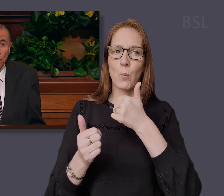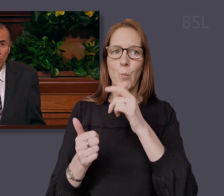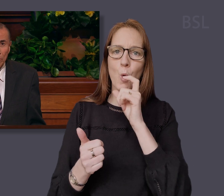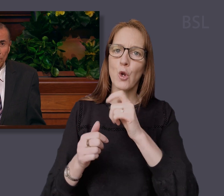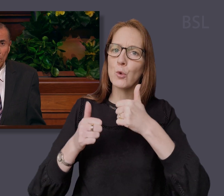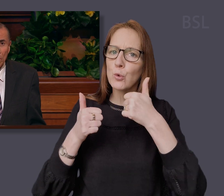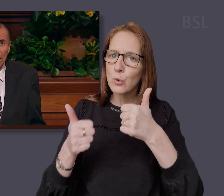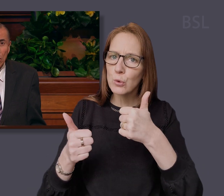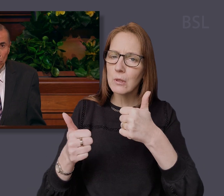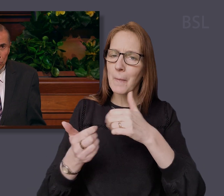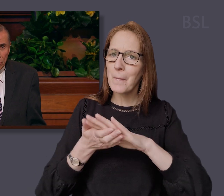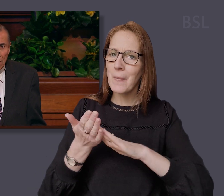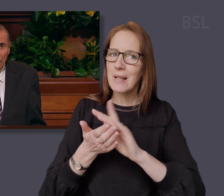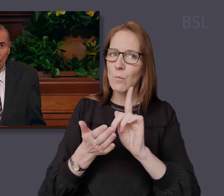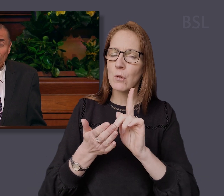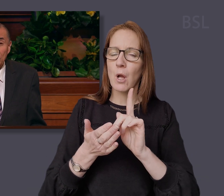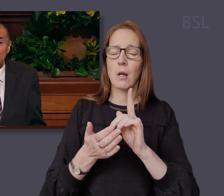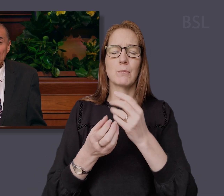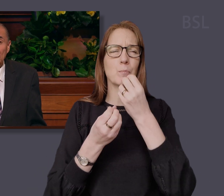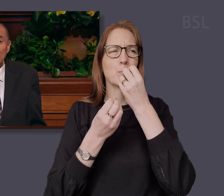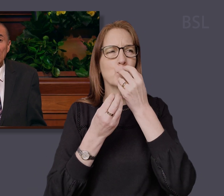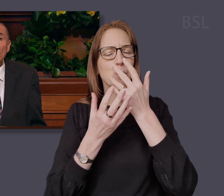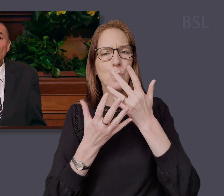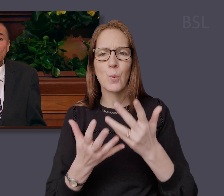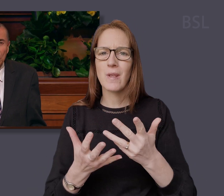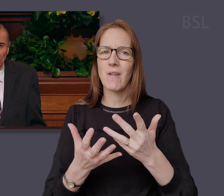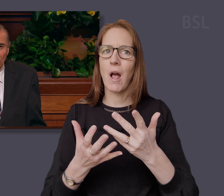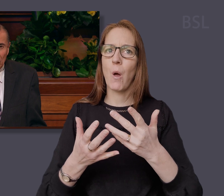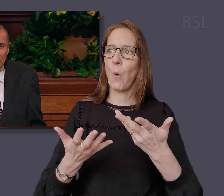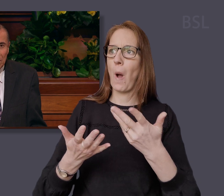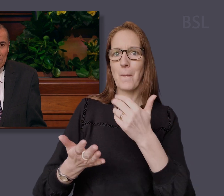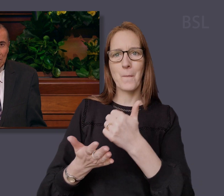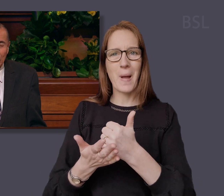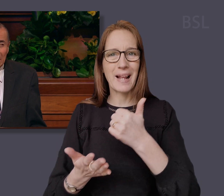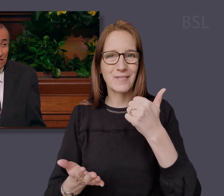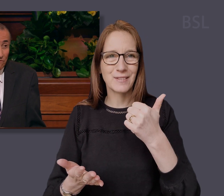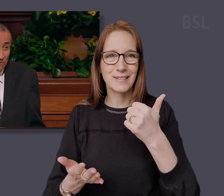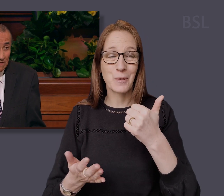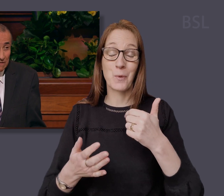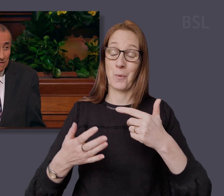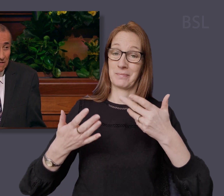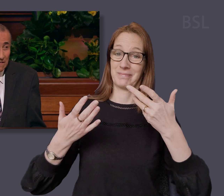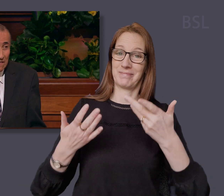the word for good also means “beautiful, magnificent.”